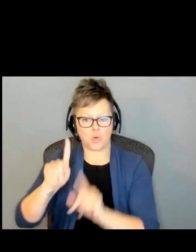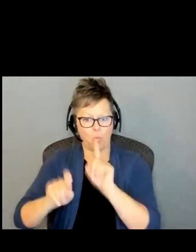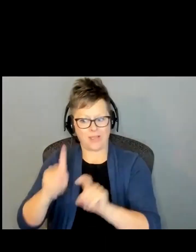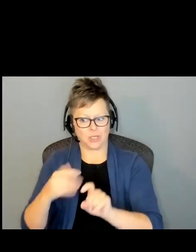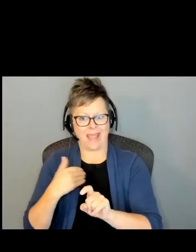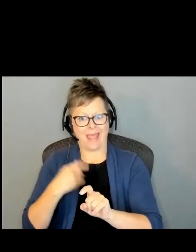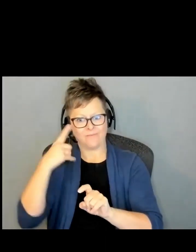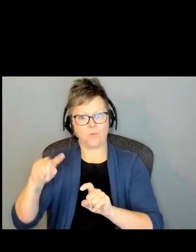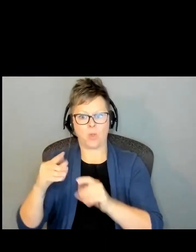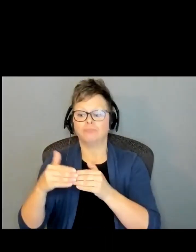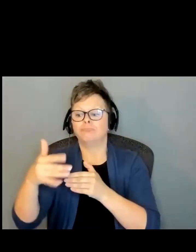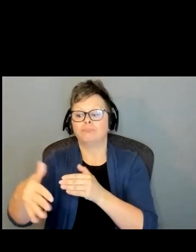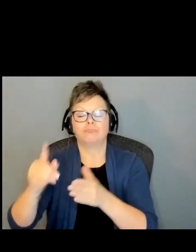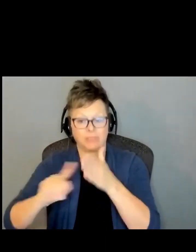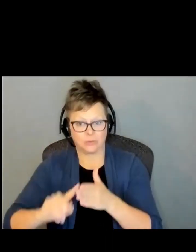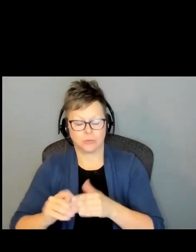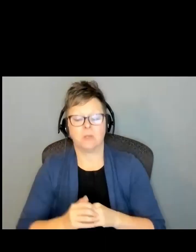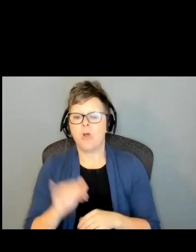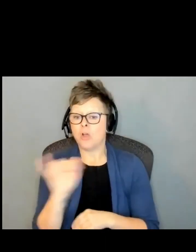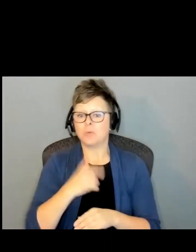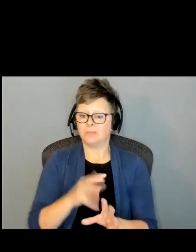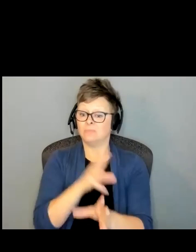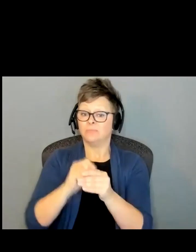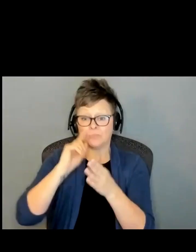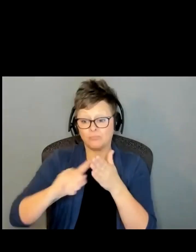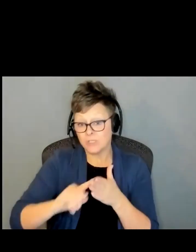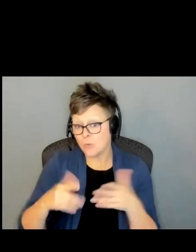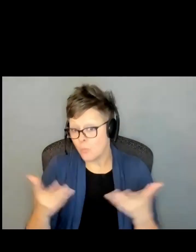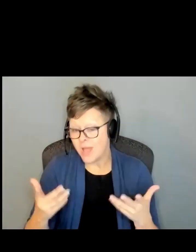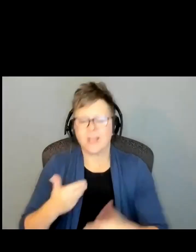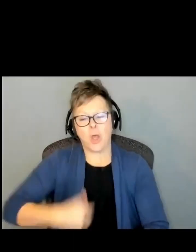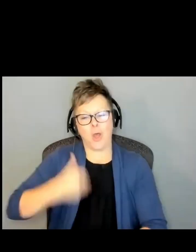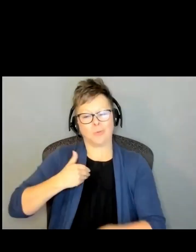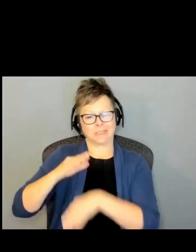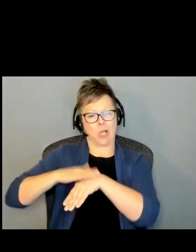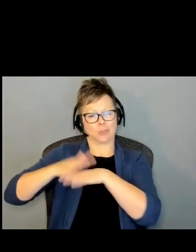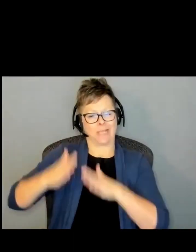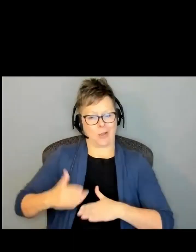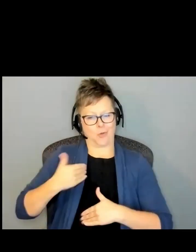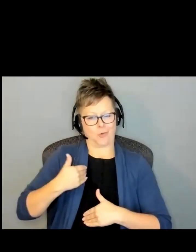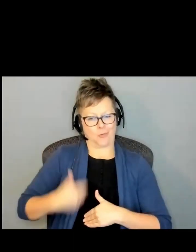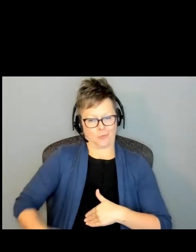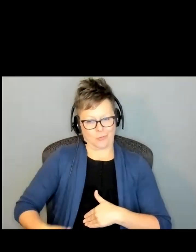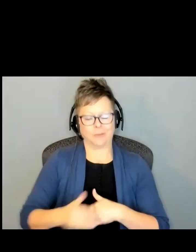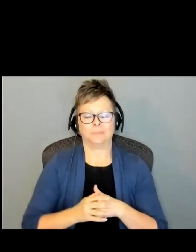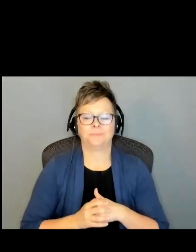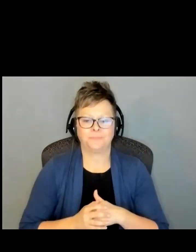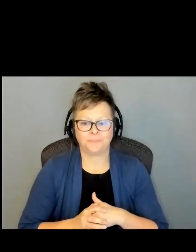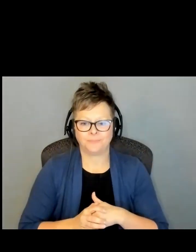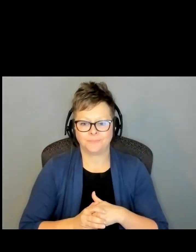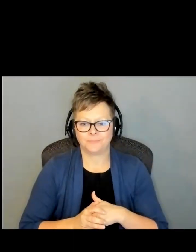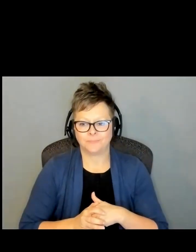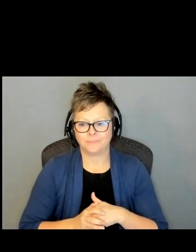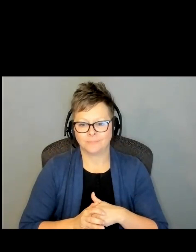I also participated in research through a consultative role, such as in our sexuality